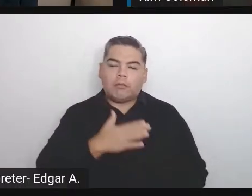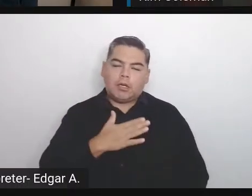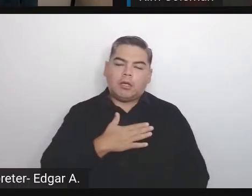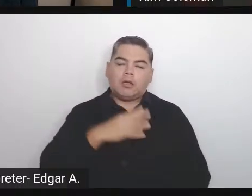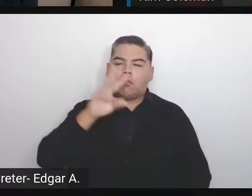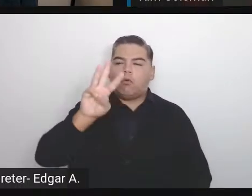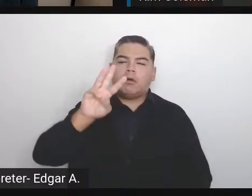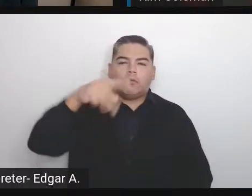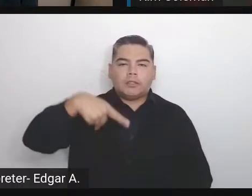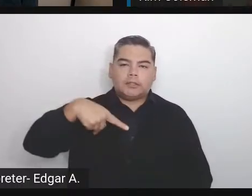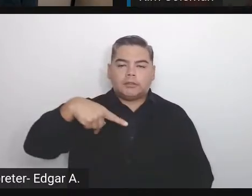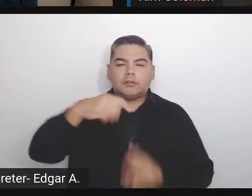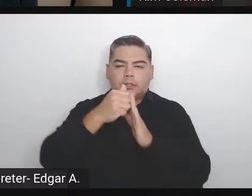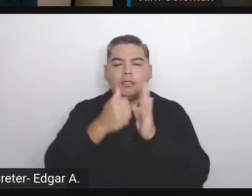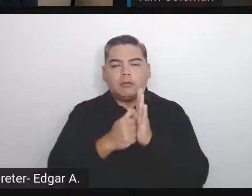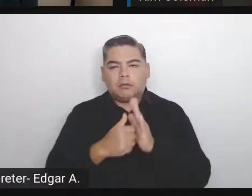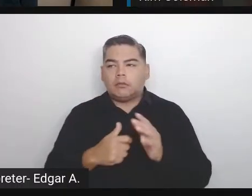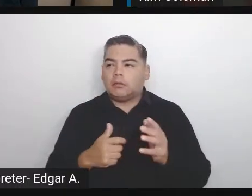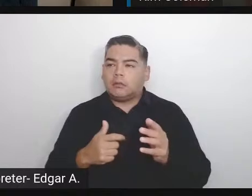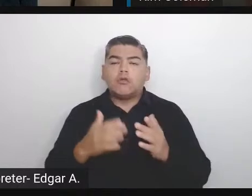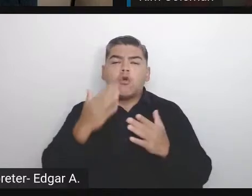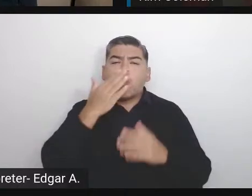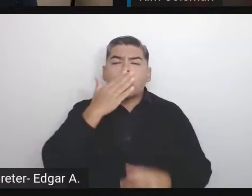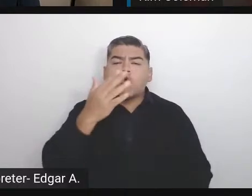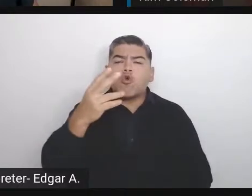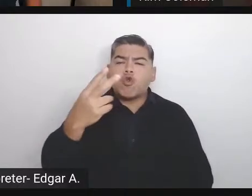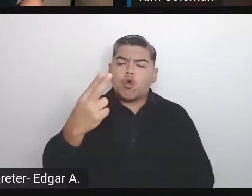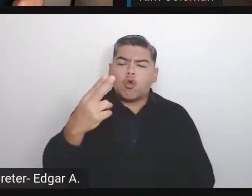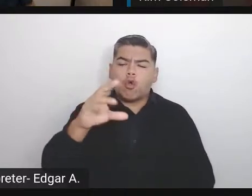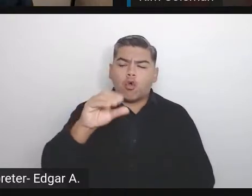≫: I would agree with that. Strong passwords for your own